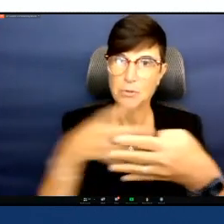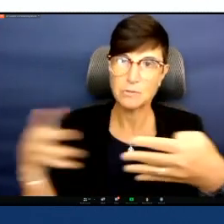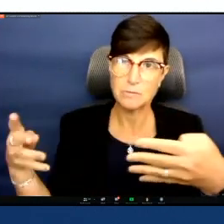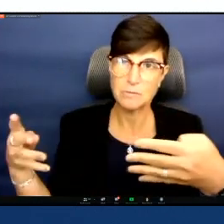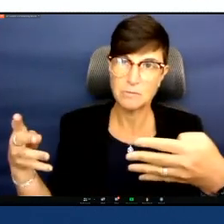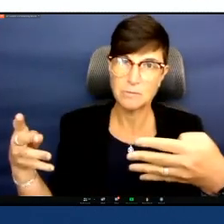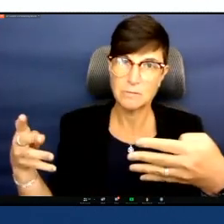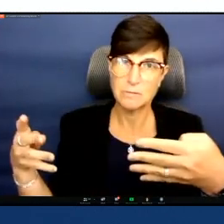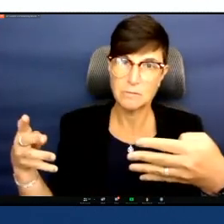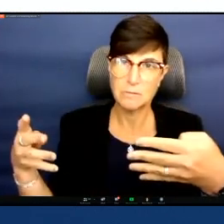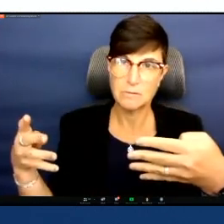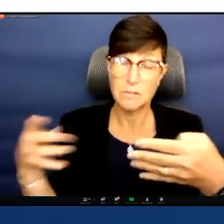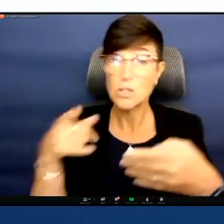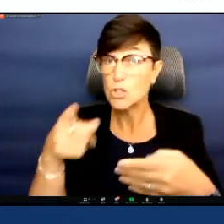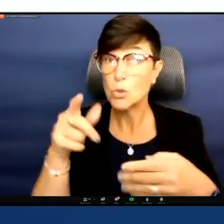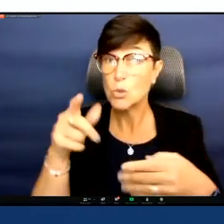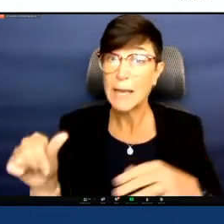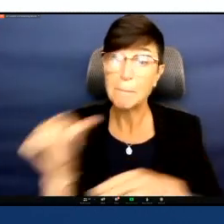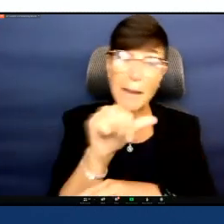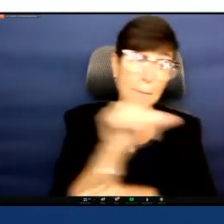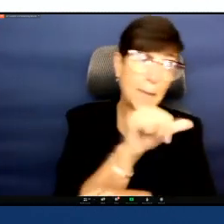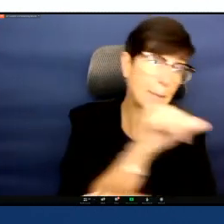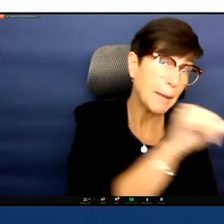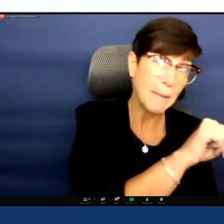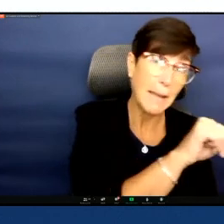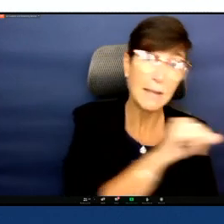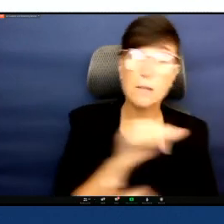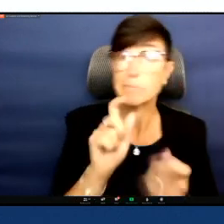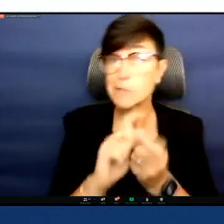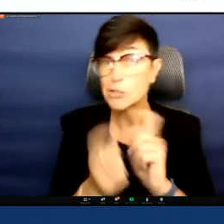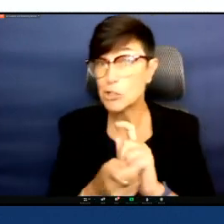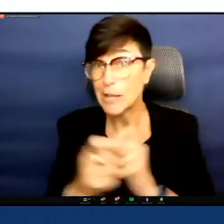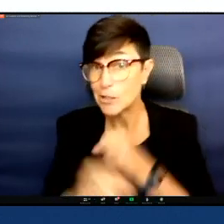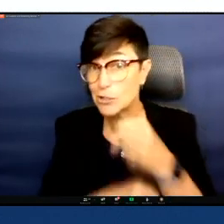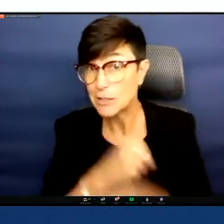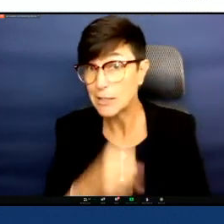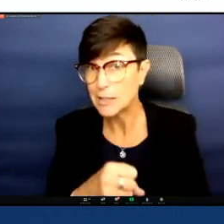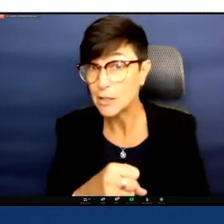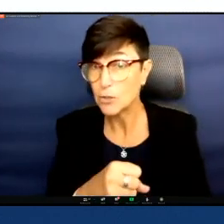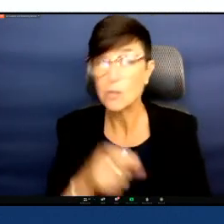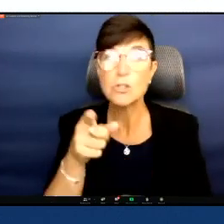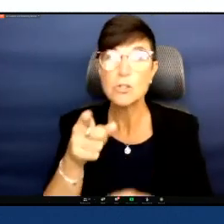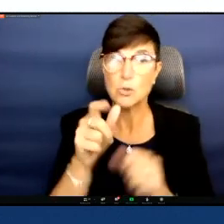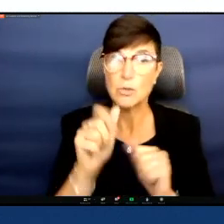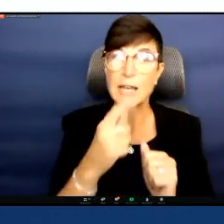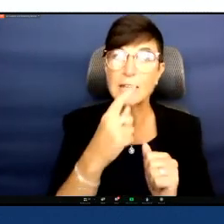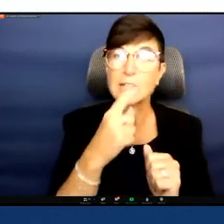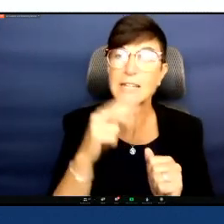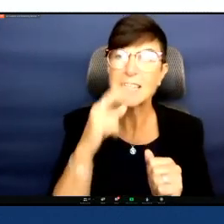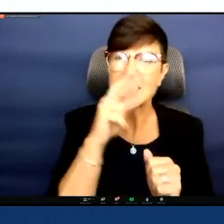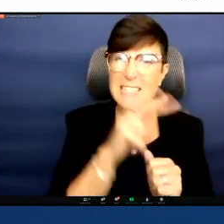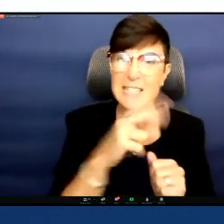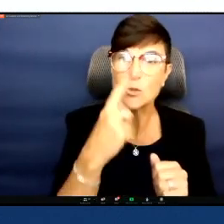back to an earlier review by using the breadcrumbs that are outlined in the red box here. And then there's also a help